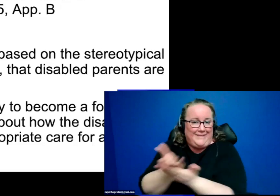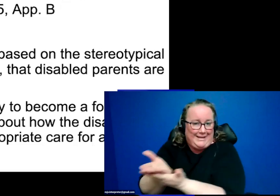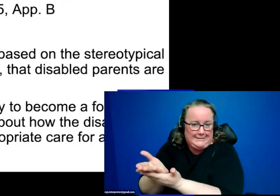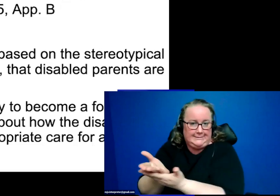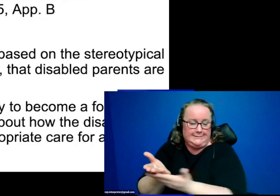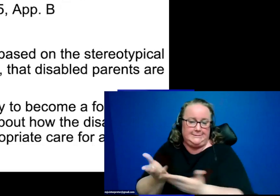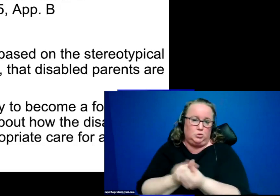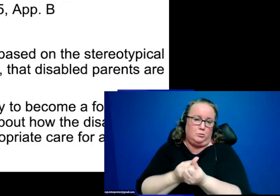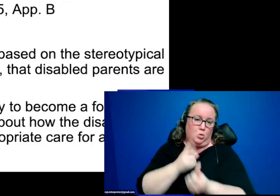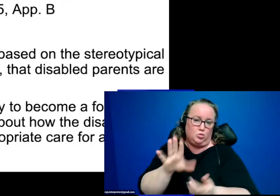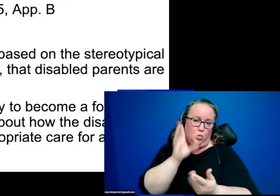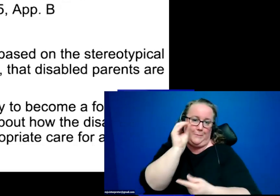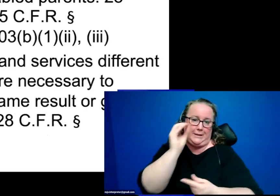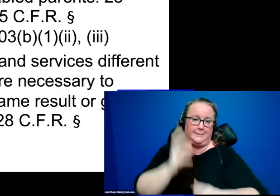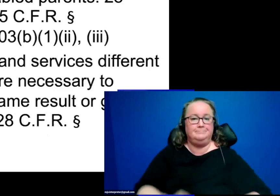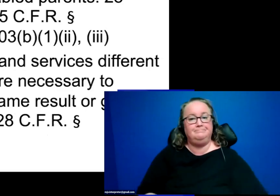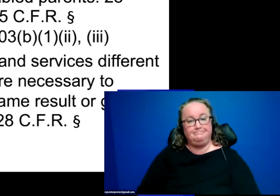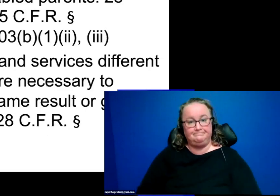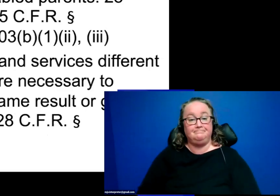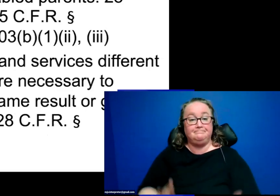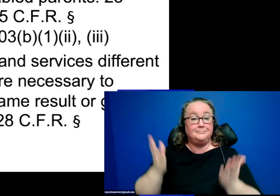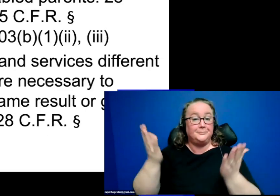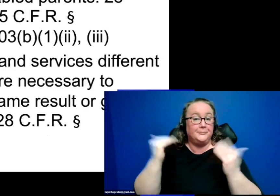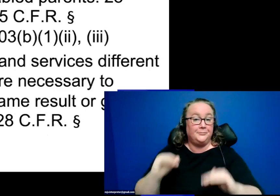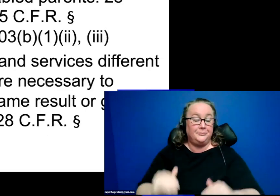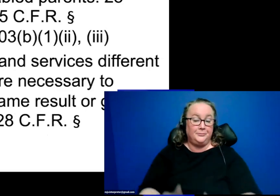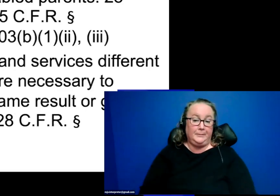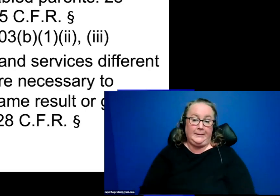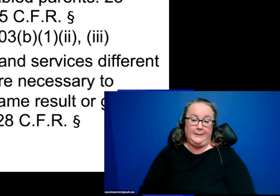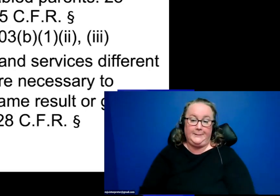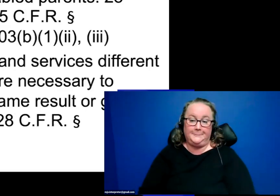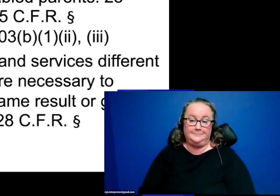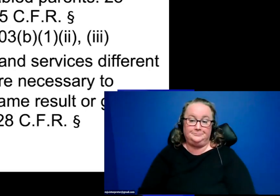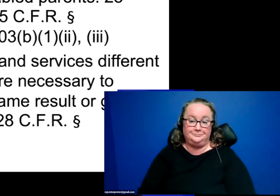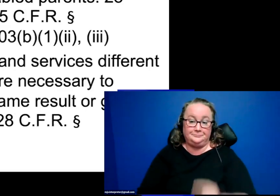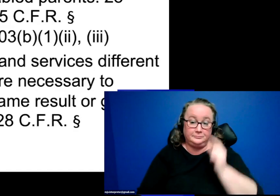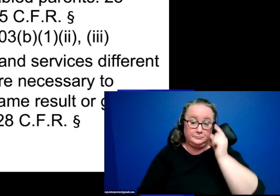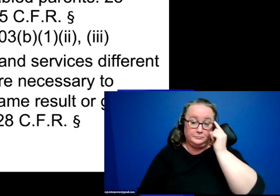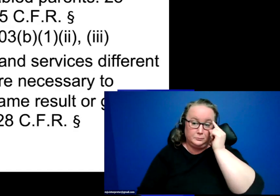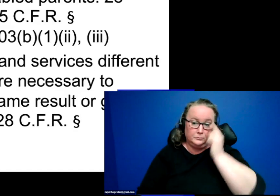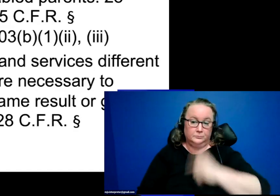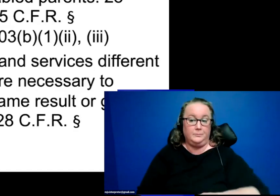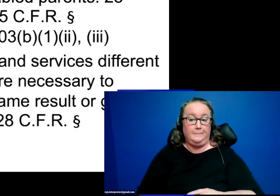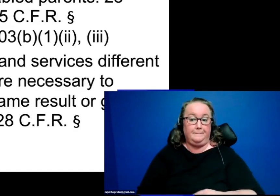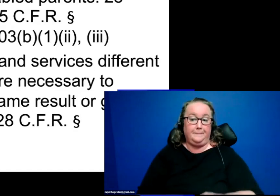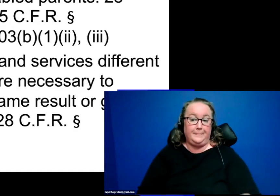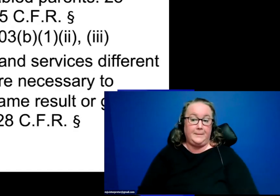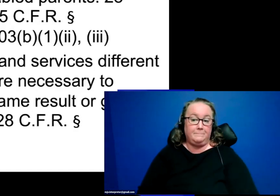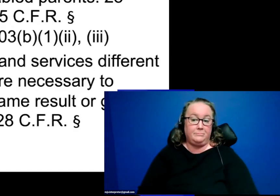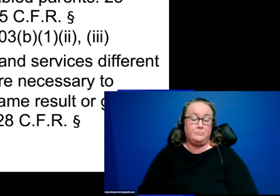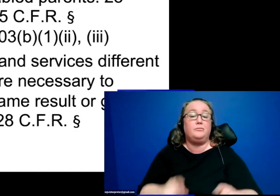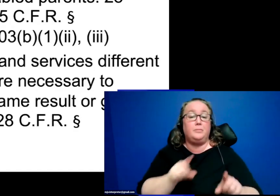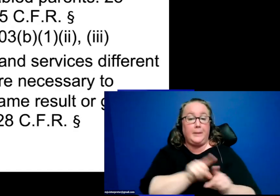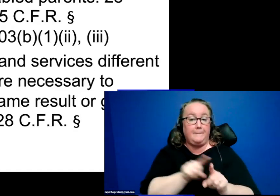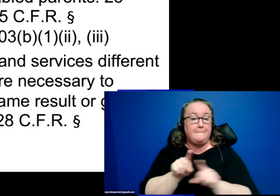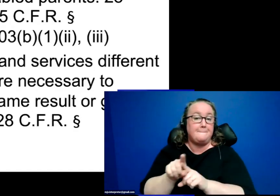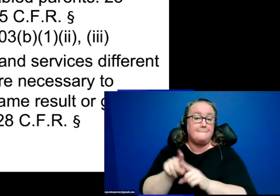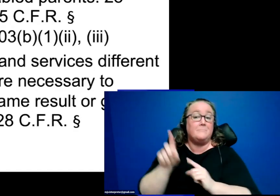Next slide, please. In addition, as I said, the other key principle